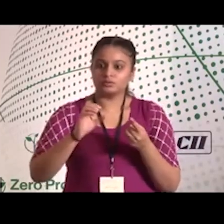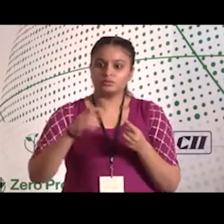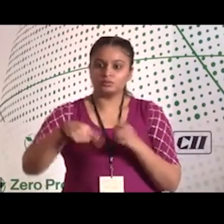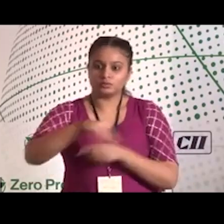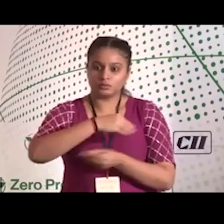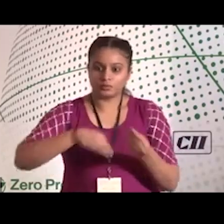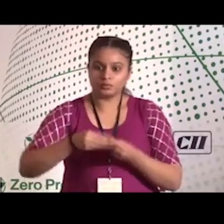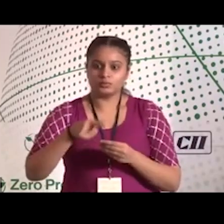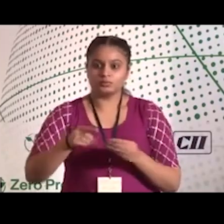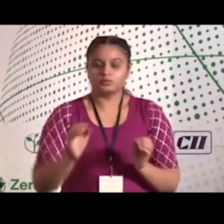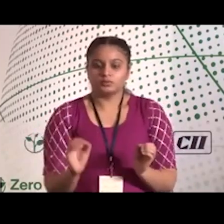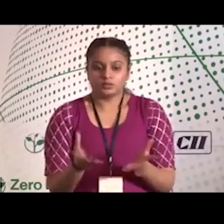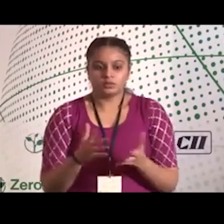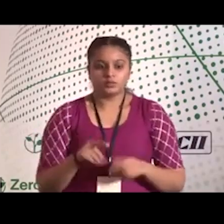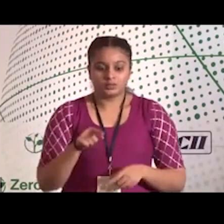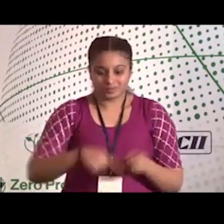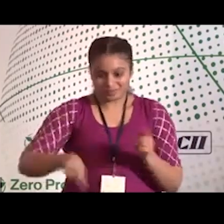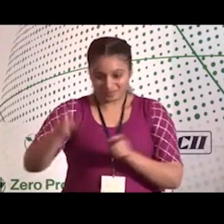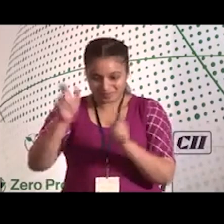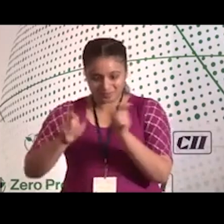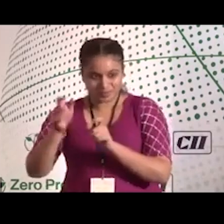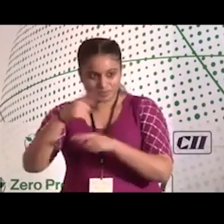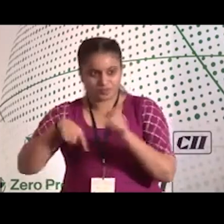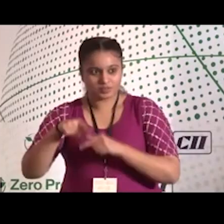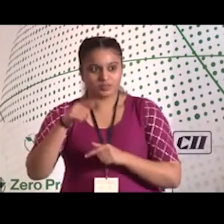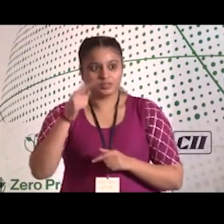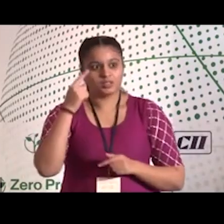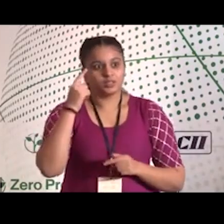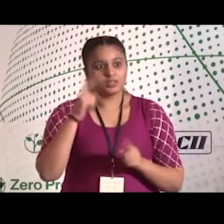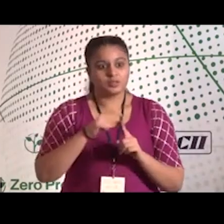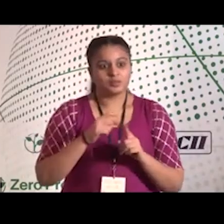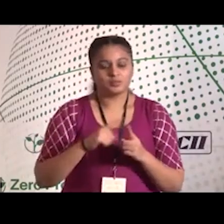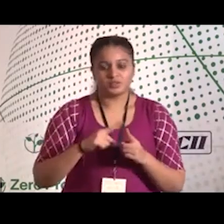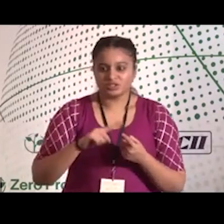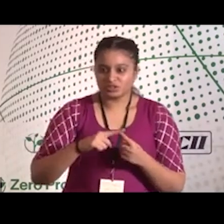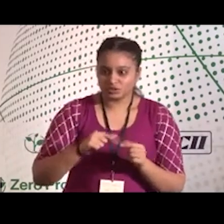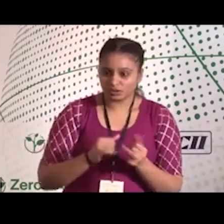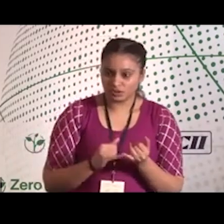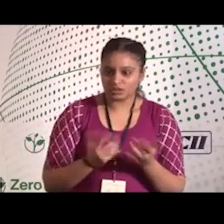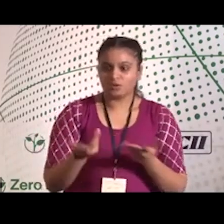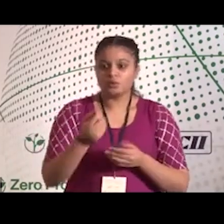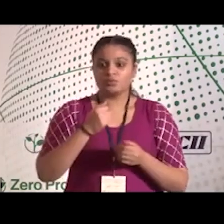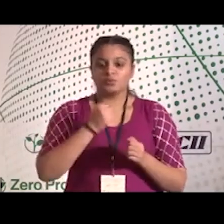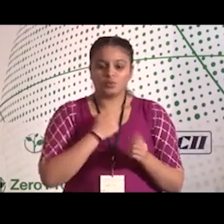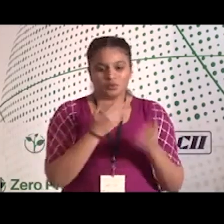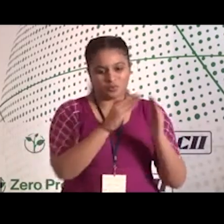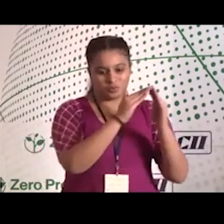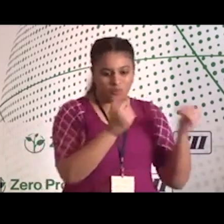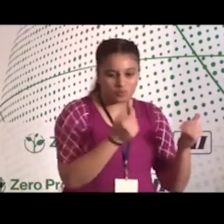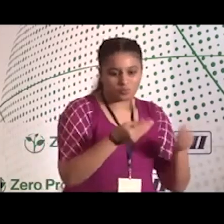These are people who want to probably start pretty shop or those are more homebound businesses.